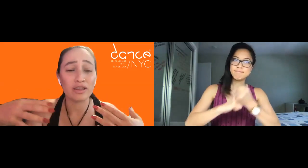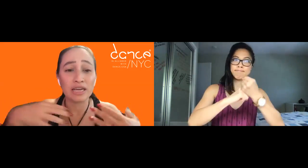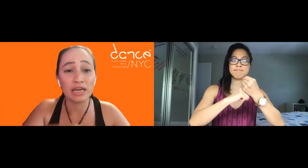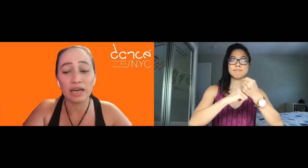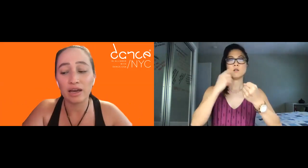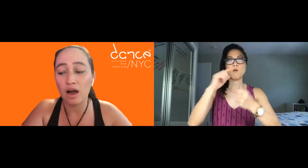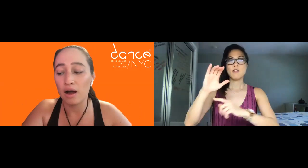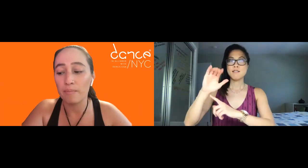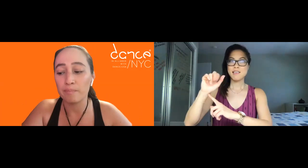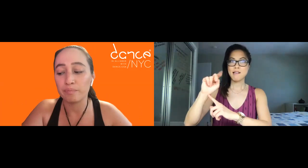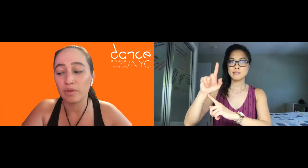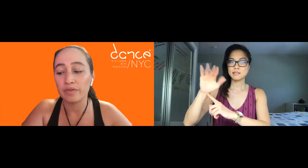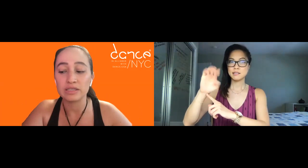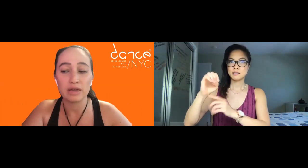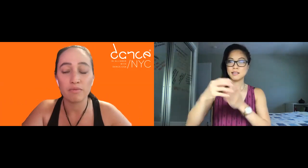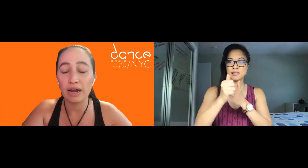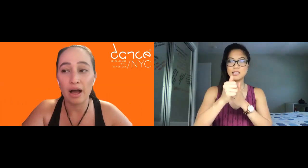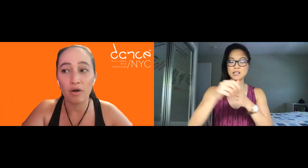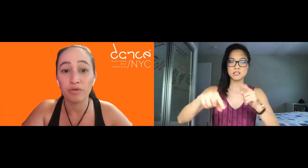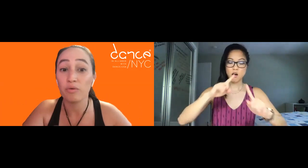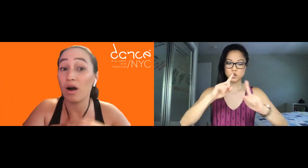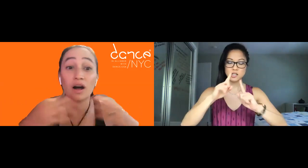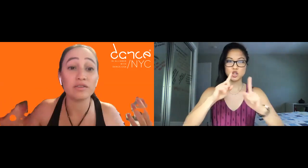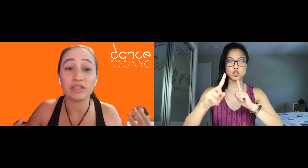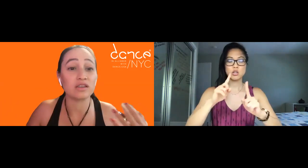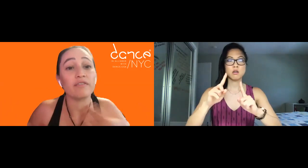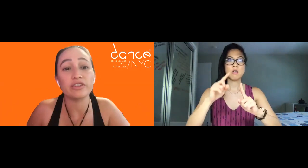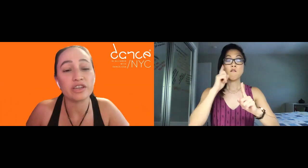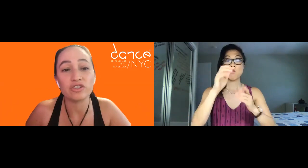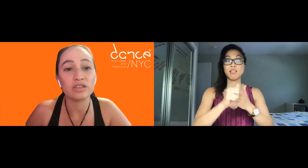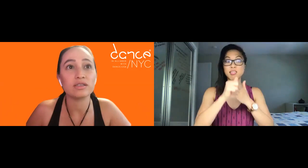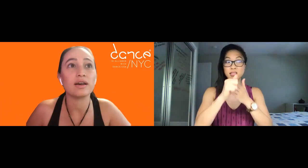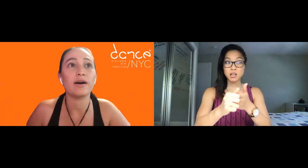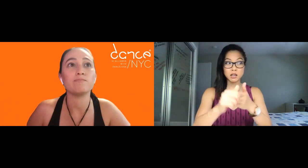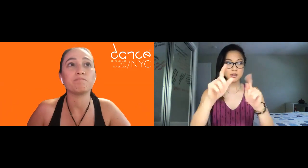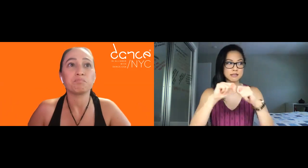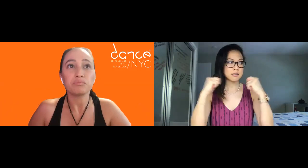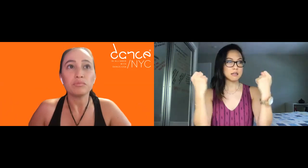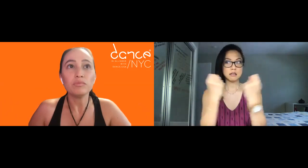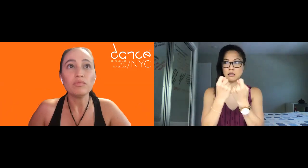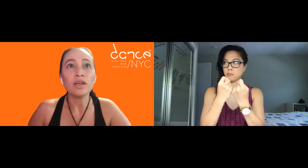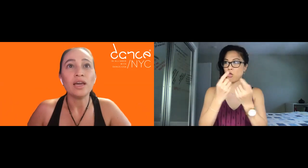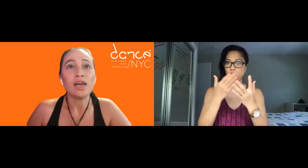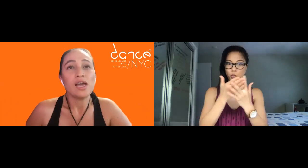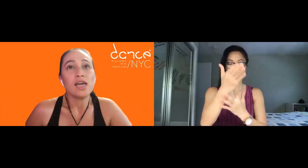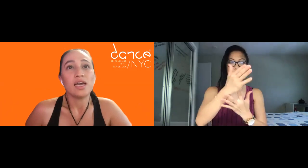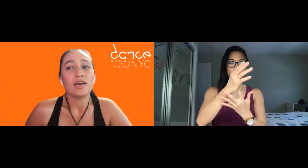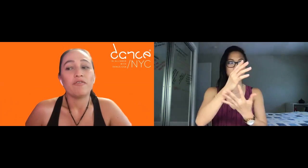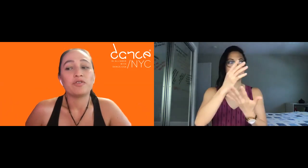leading the team right now through all of these conversations,